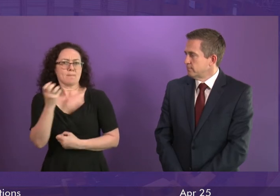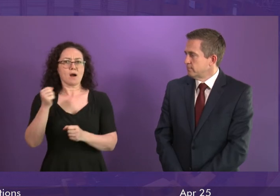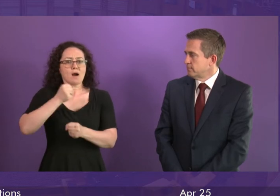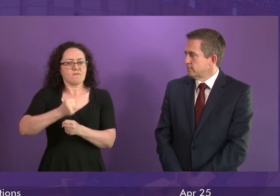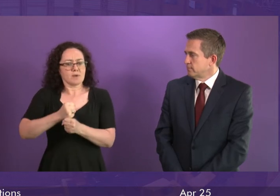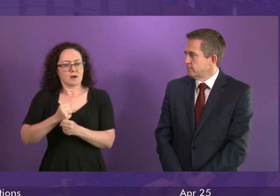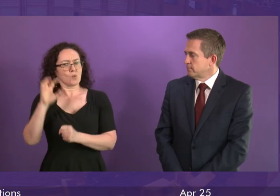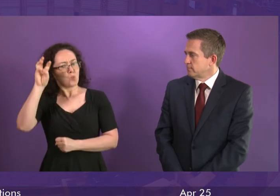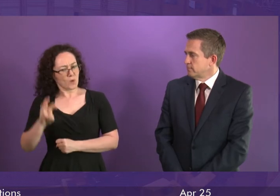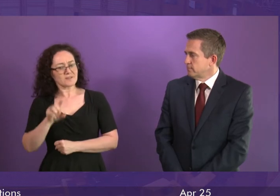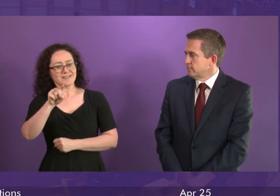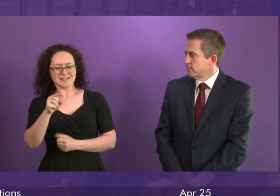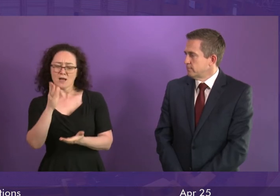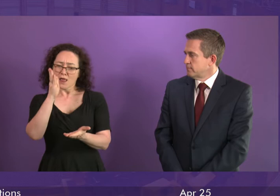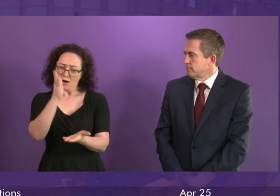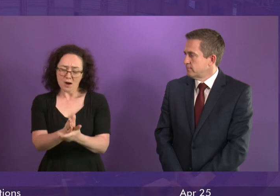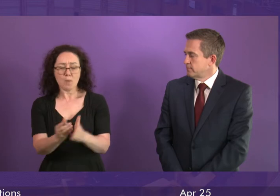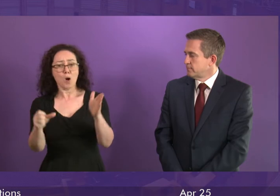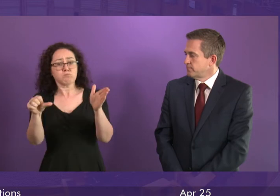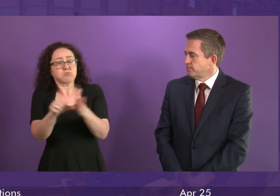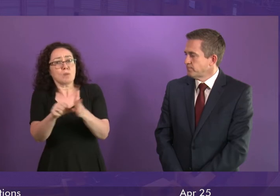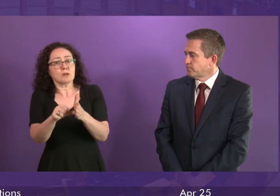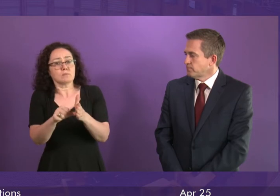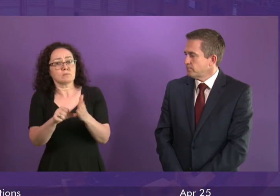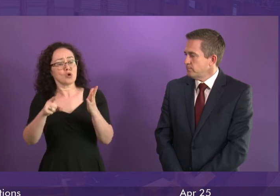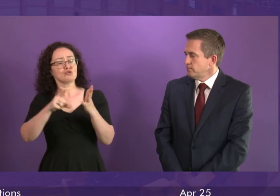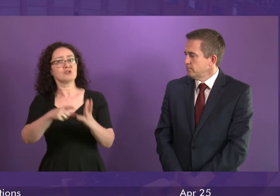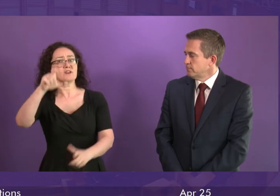is universal credit, and that that is what must change. Will Richard Leonard agree with